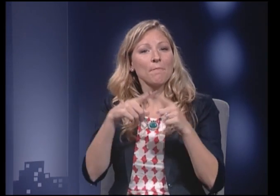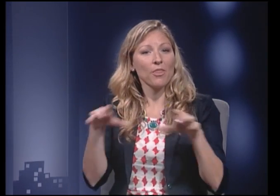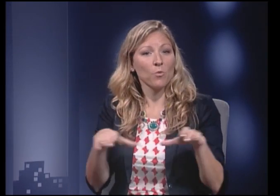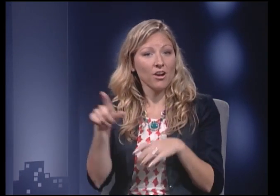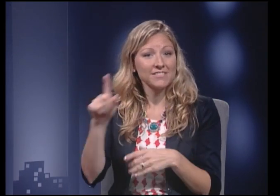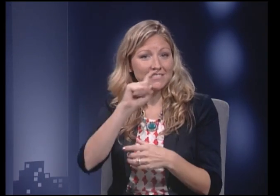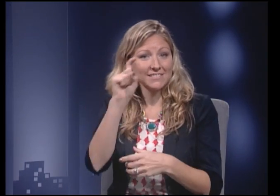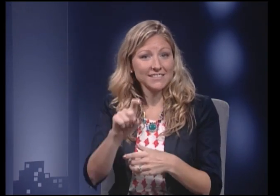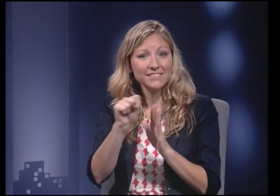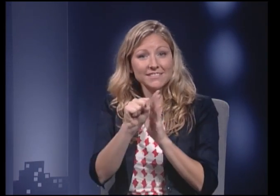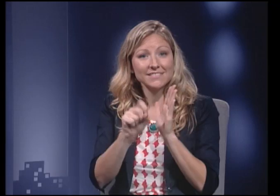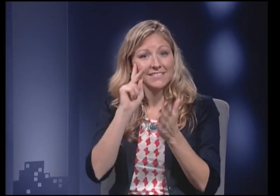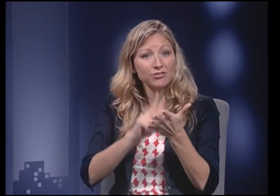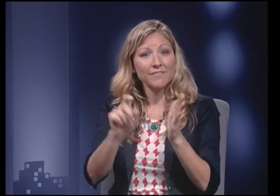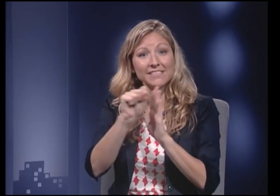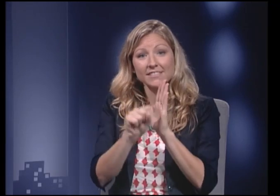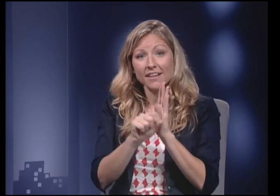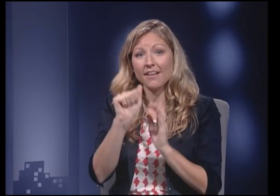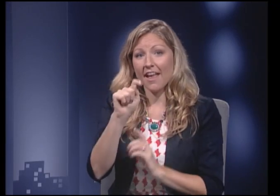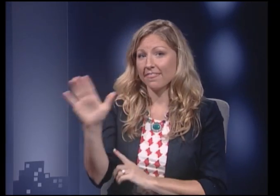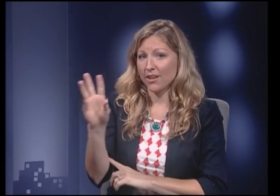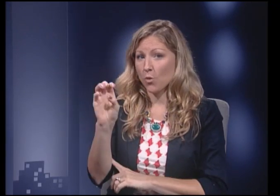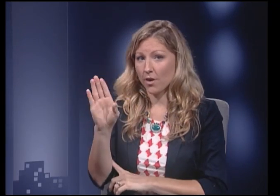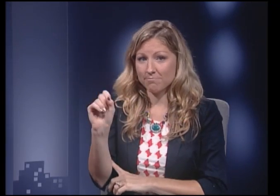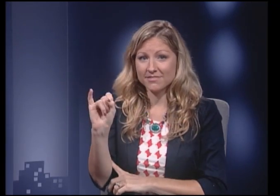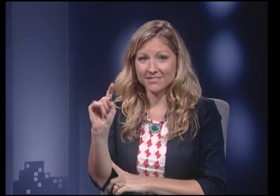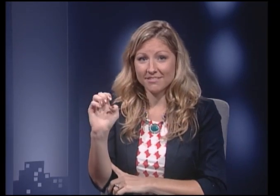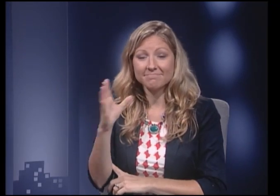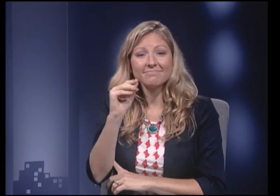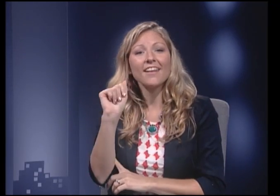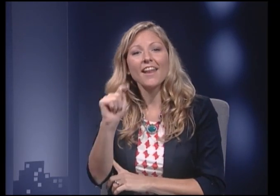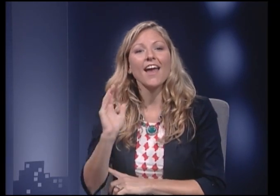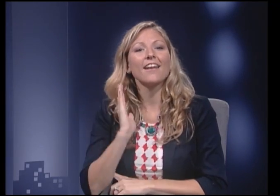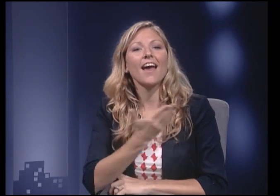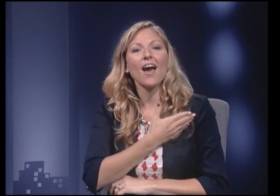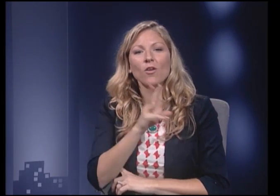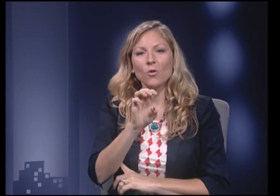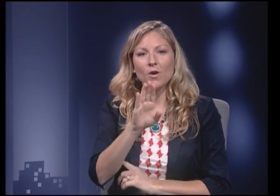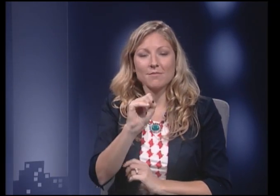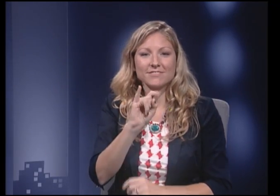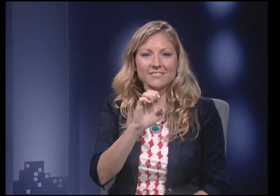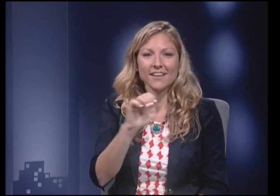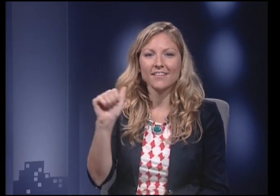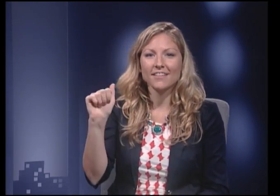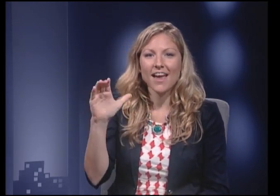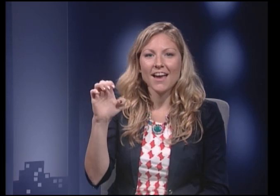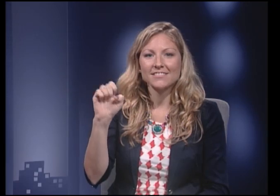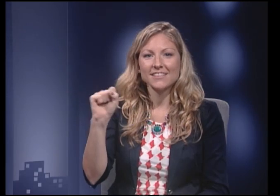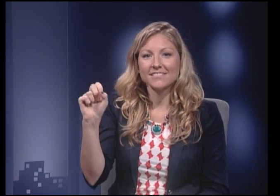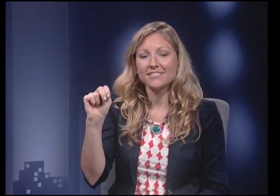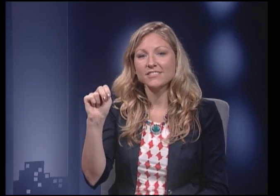You can learn more about the work of the Texas Secretary of State at their website and at our website, accessnews.us,